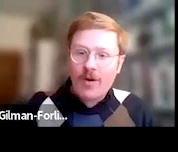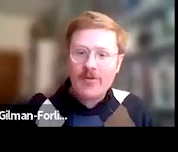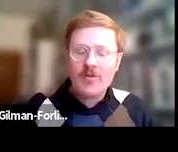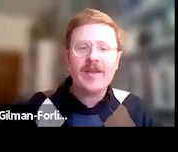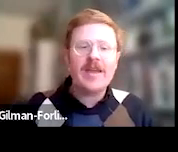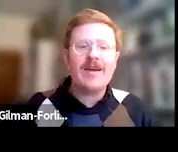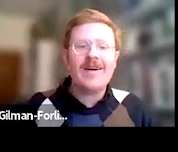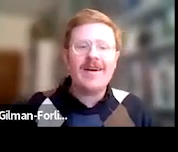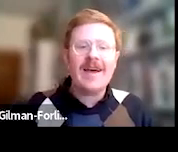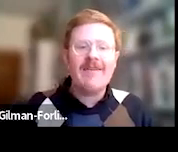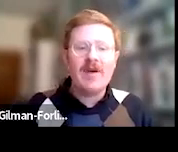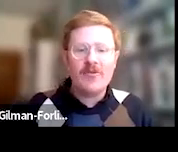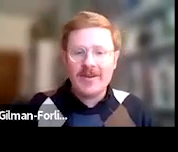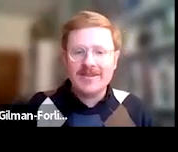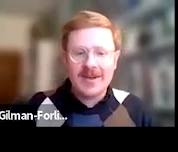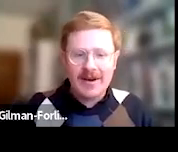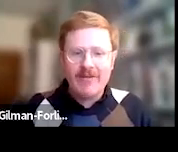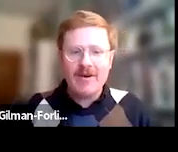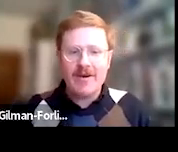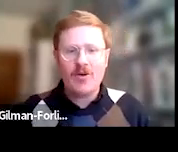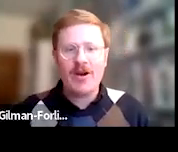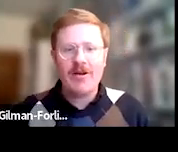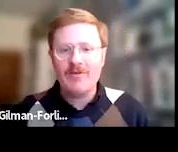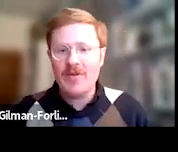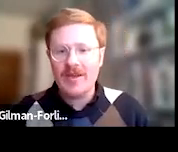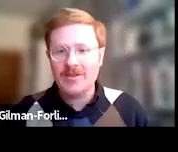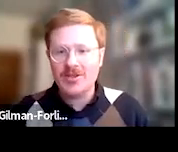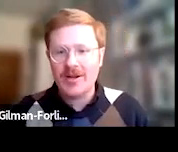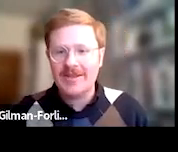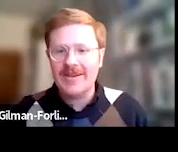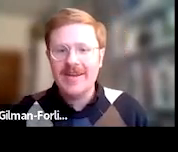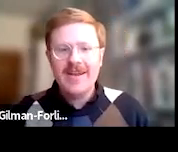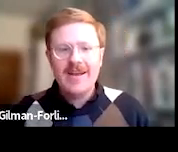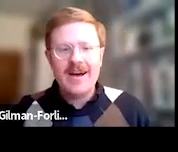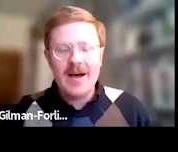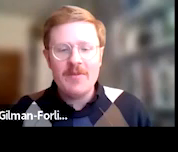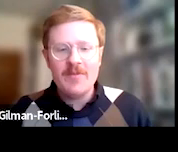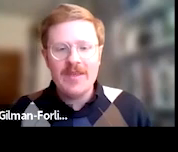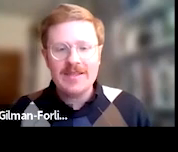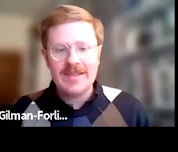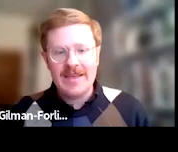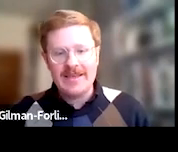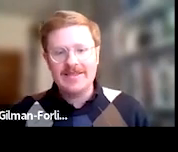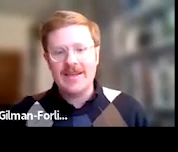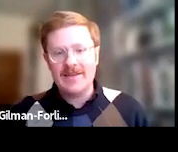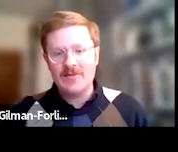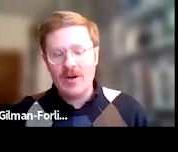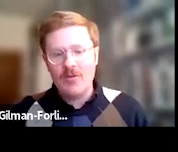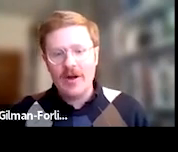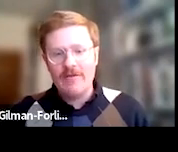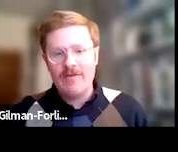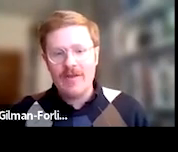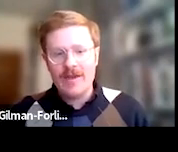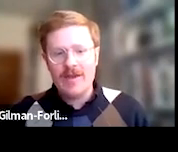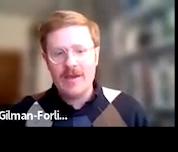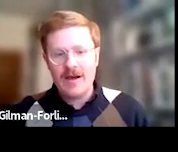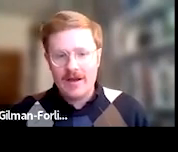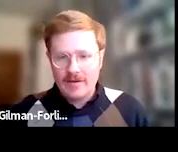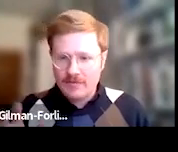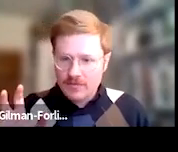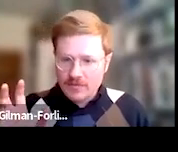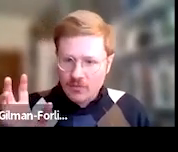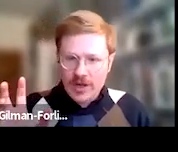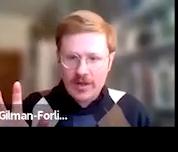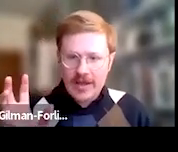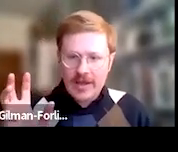call probably have memories of the aquarium being constructed. This is one of the really